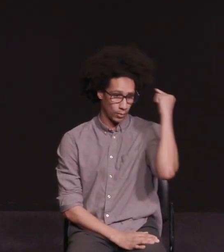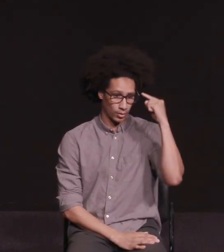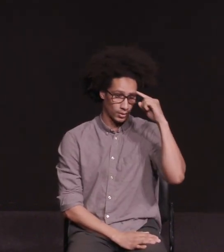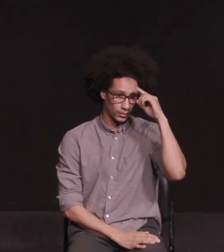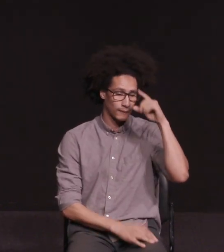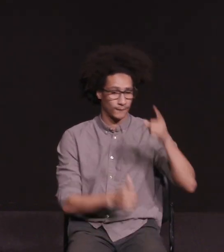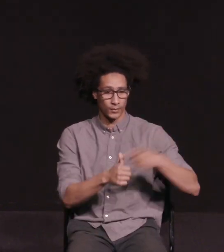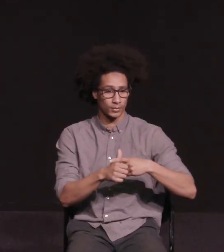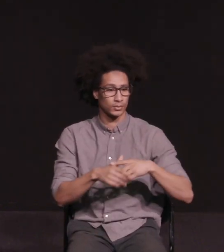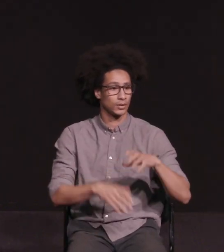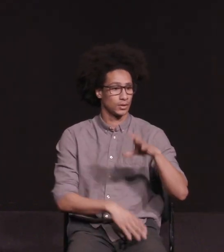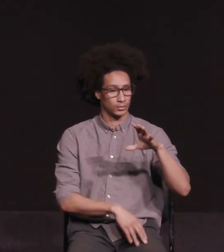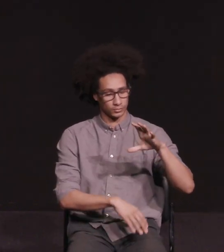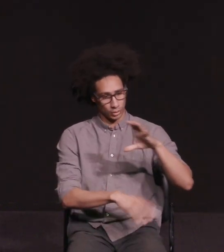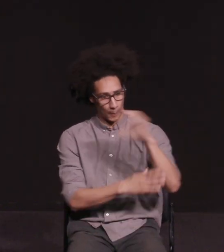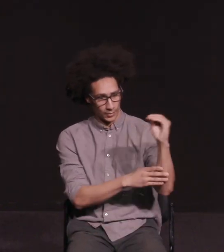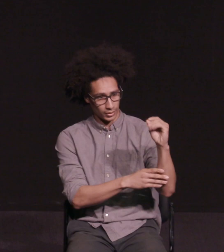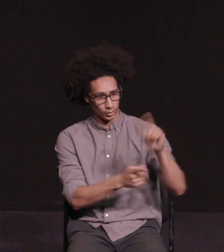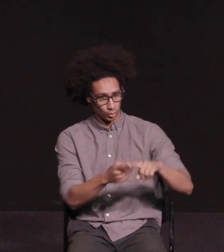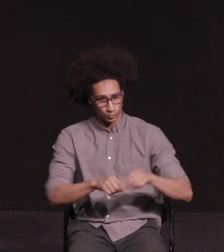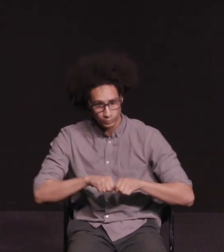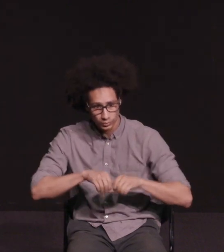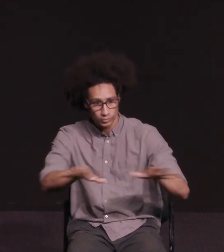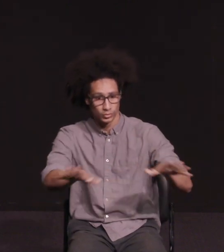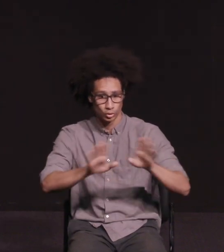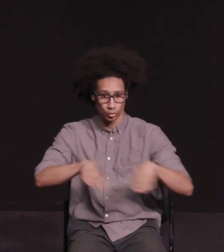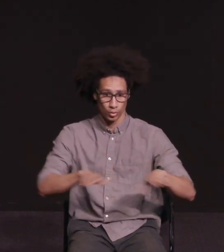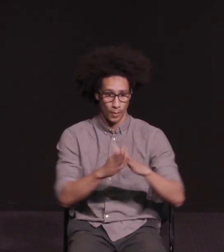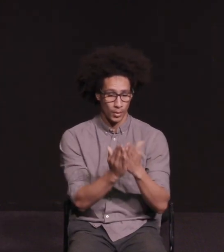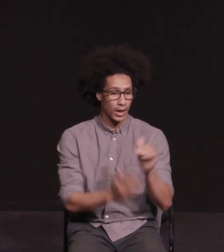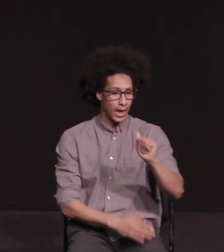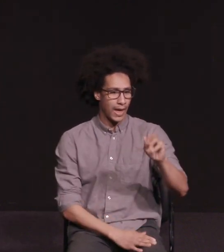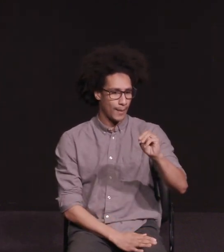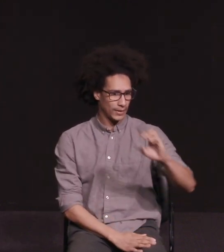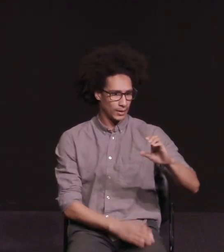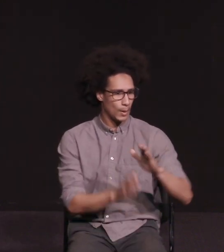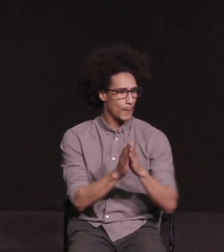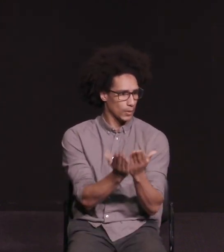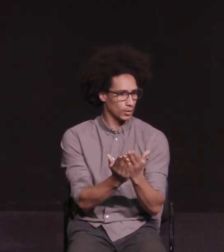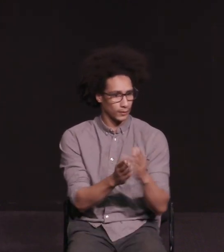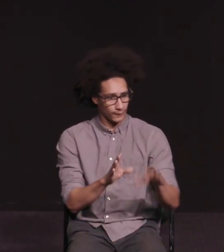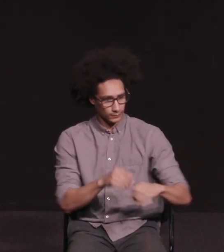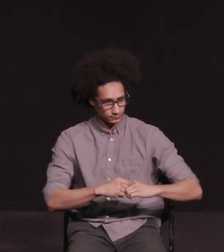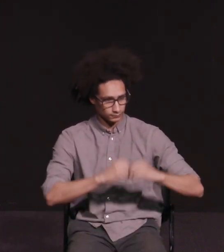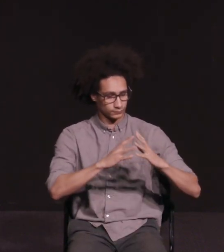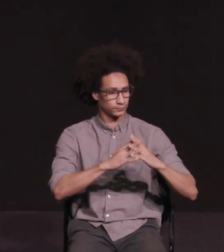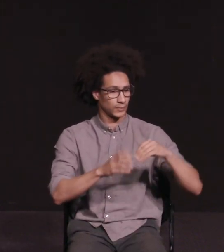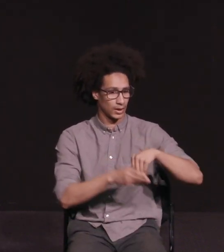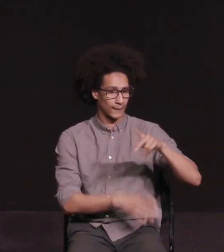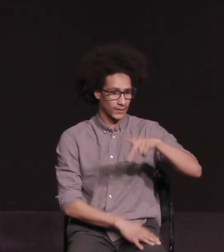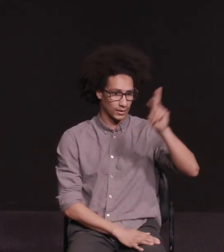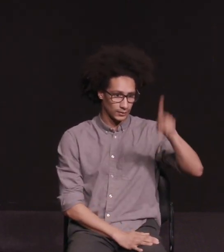children's books was the AME Book Concern, founded in Philadelphia by the African American Methodist